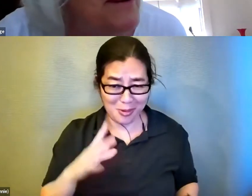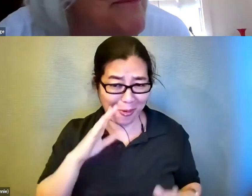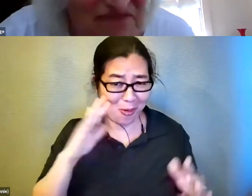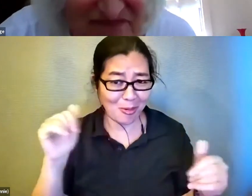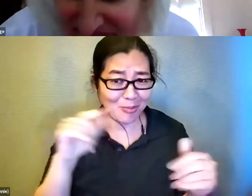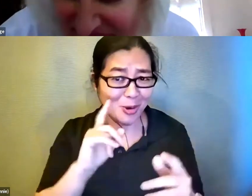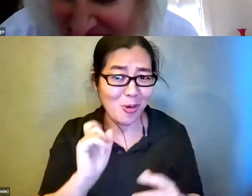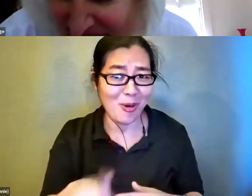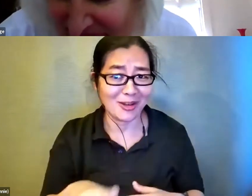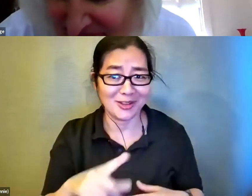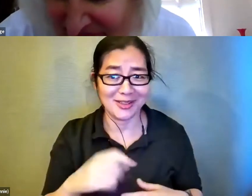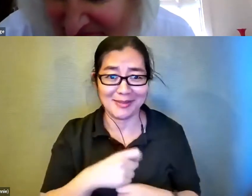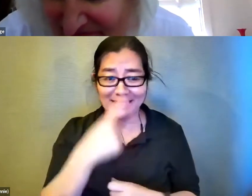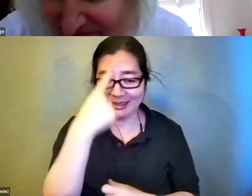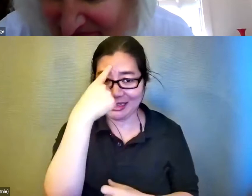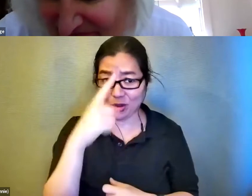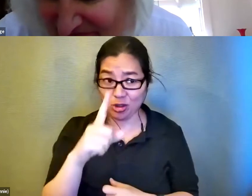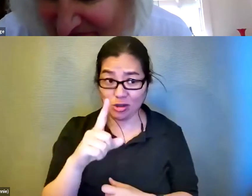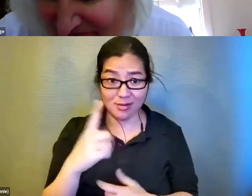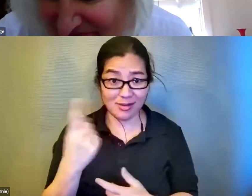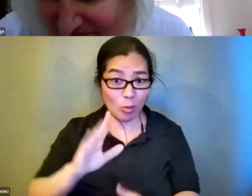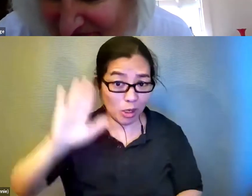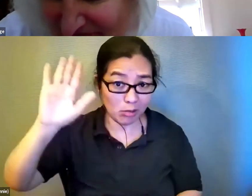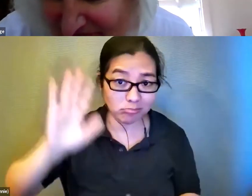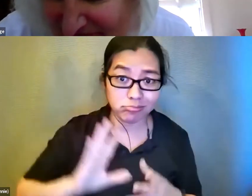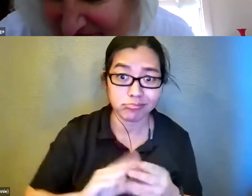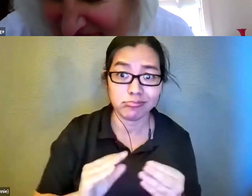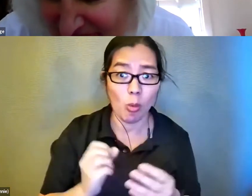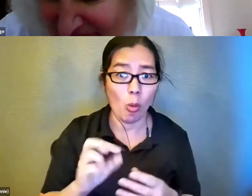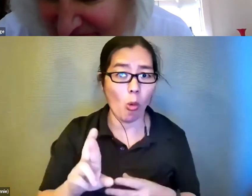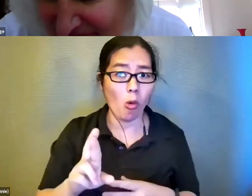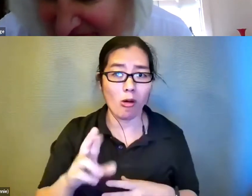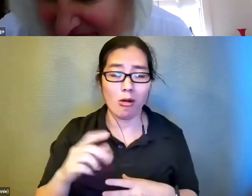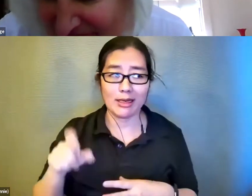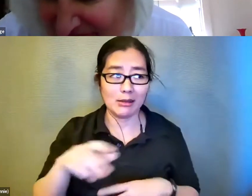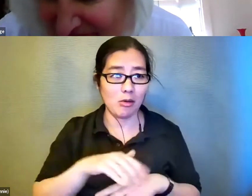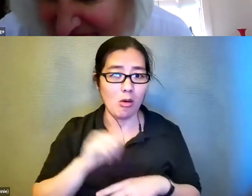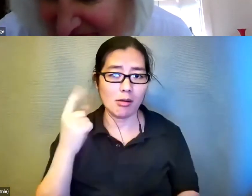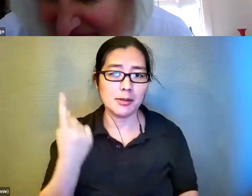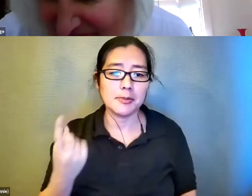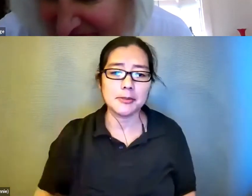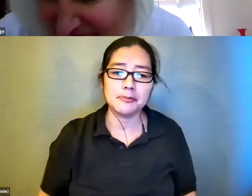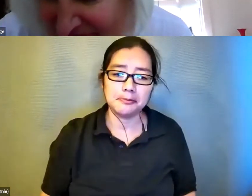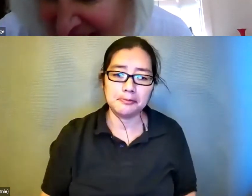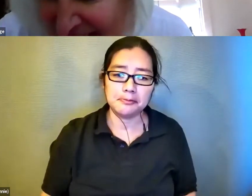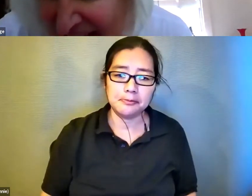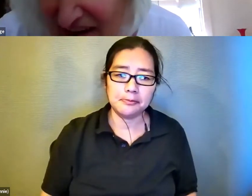someone?